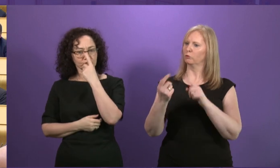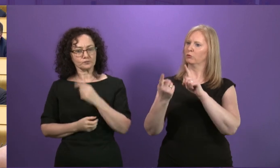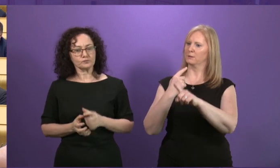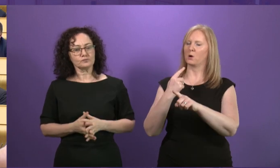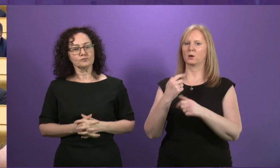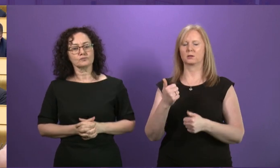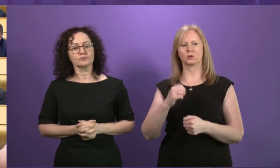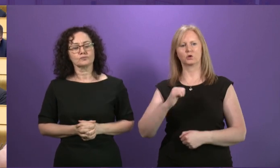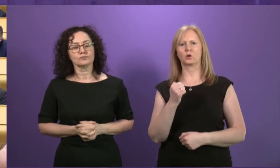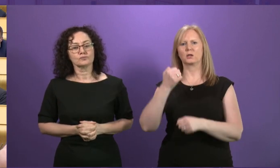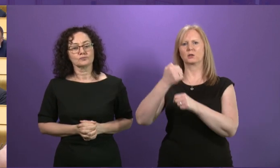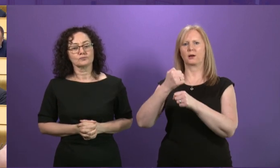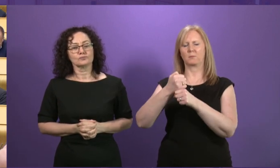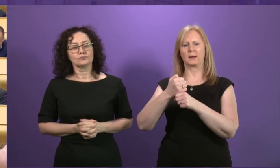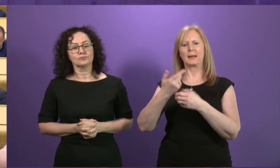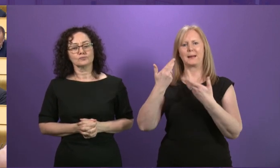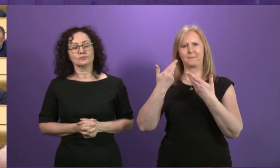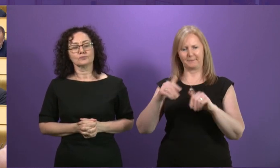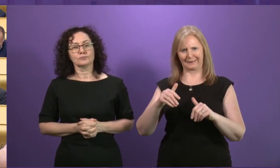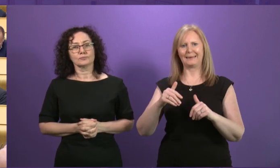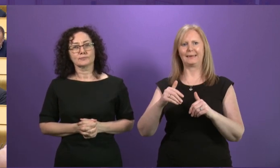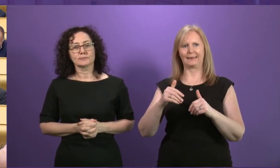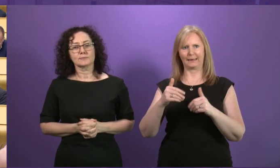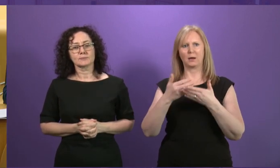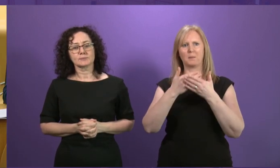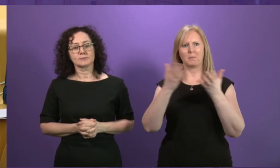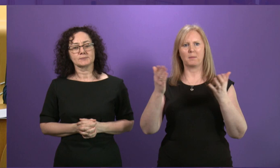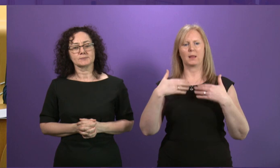The Scottish Government has made brave and important public health interventions in banning